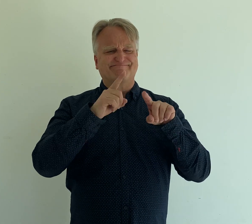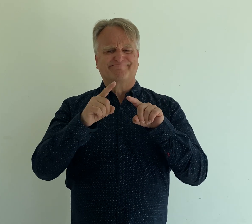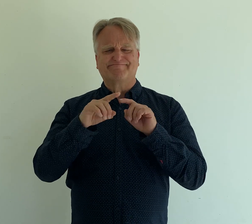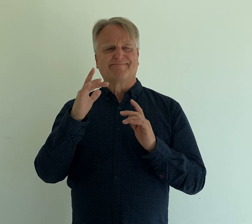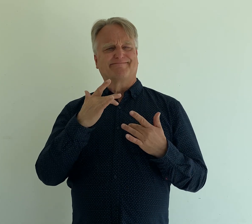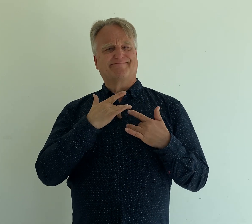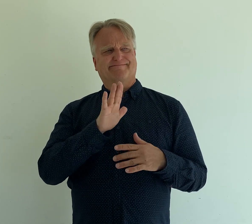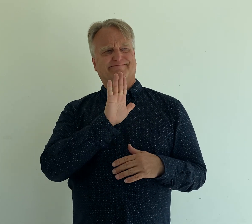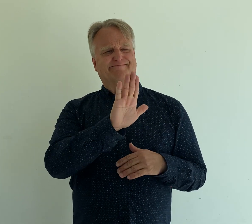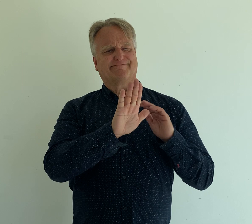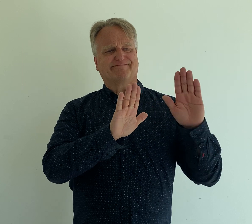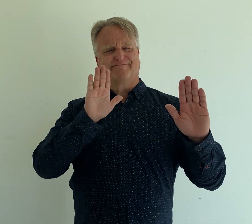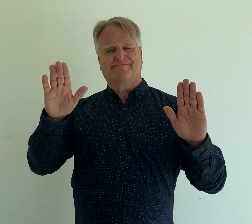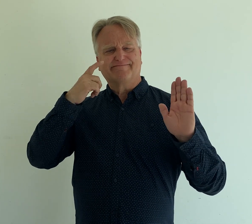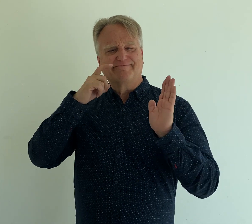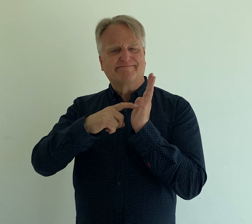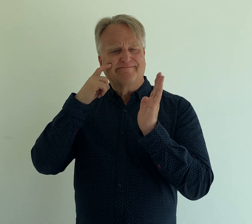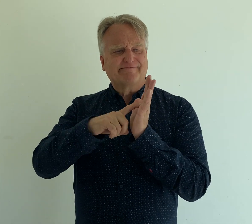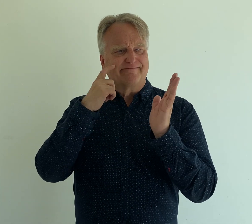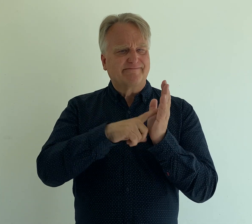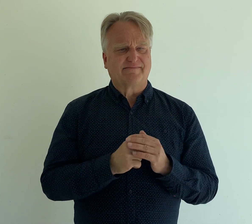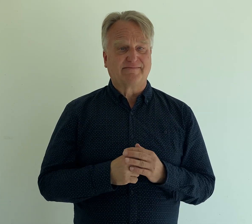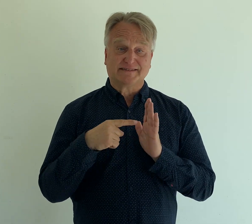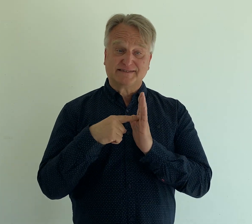each Deaf community throughout the nation is unique, with its own characteristics and strengths.